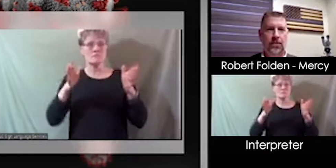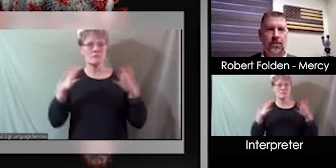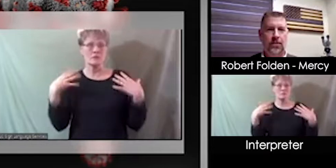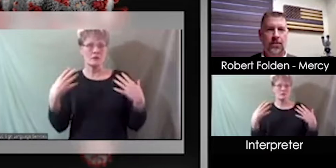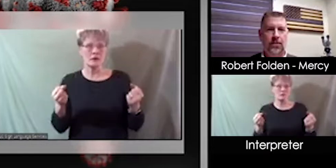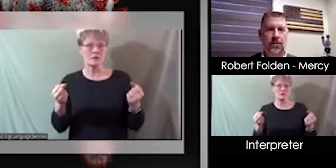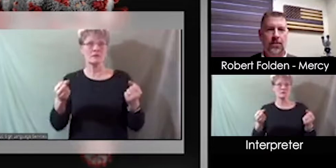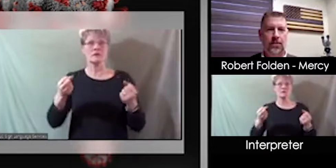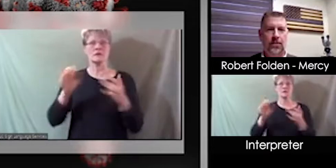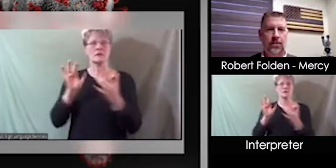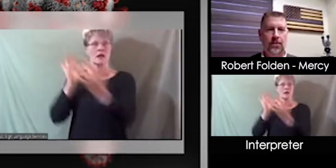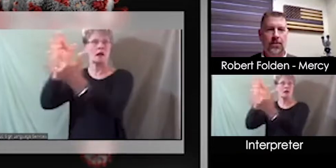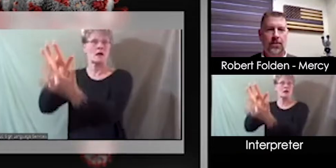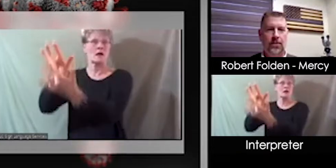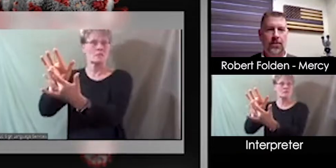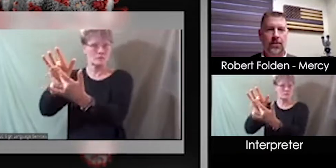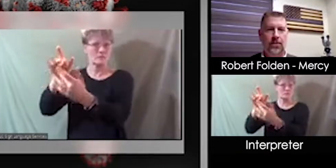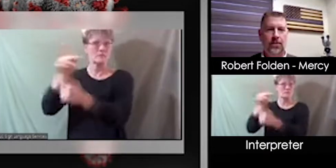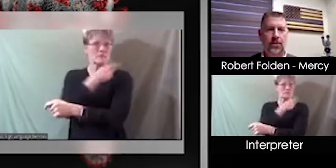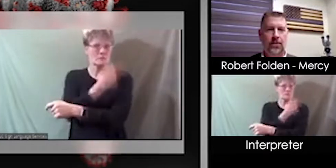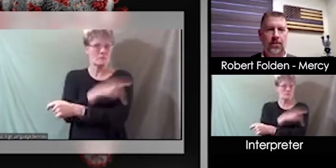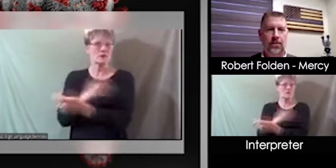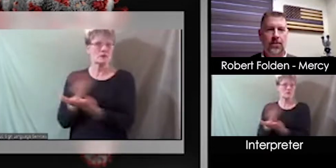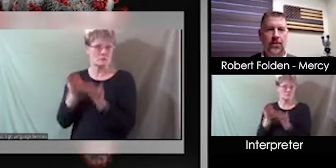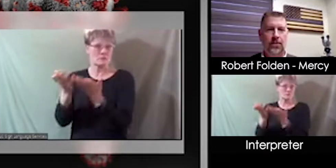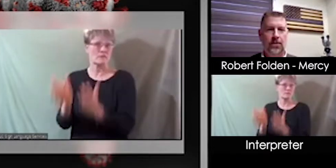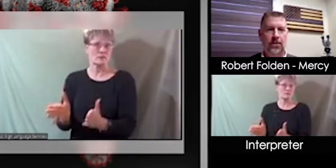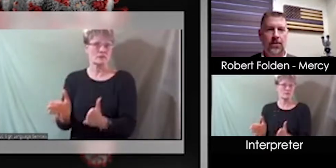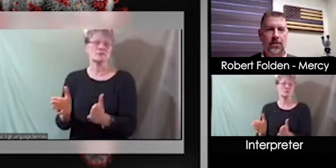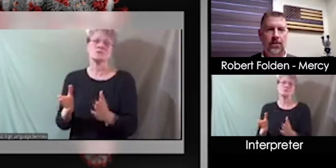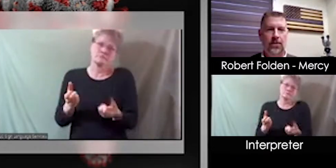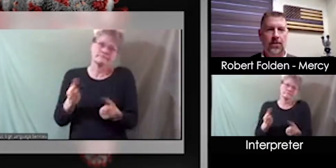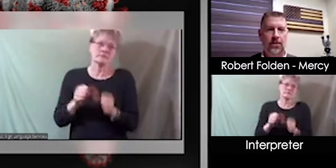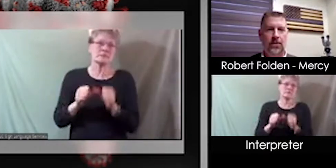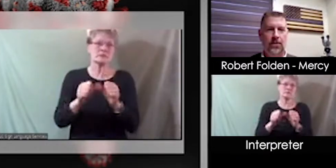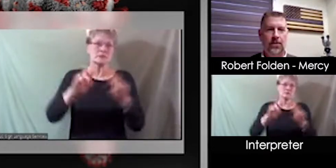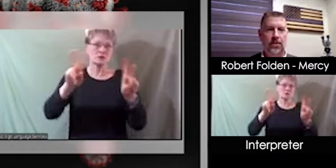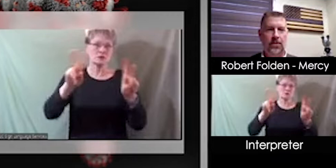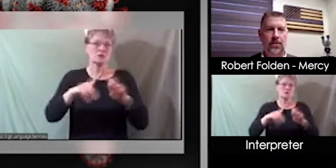it's still a problem so that's kind of where we are.